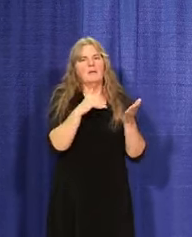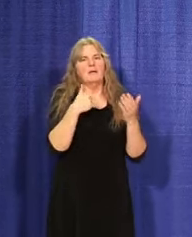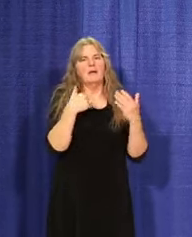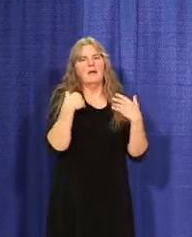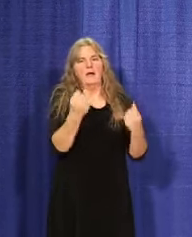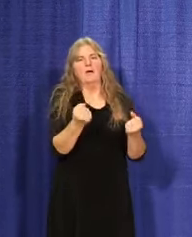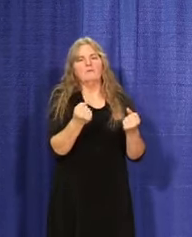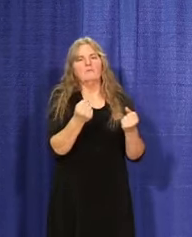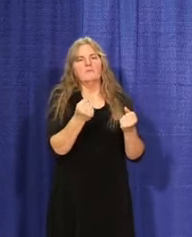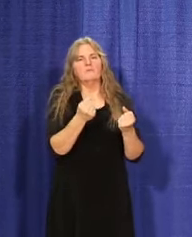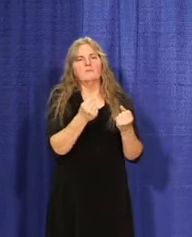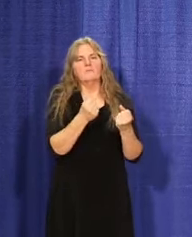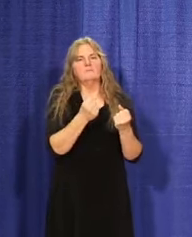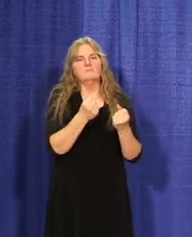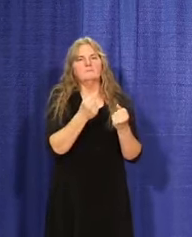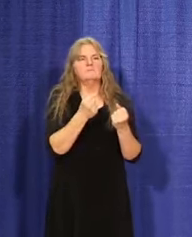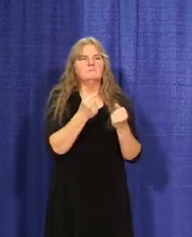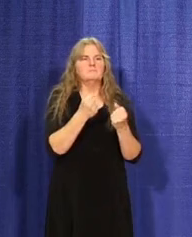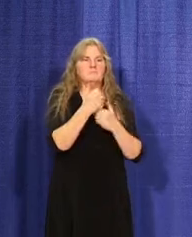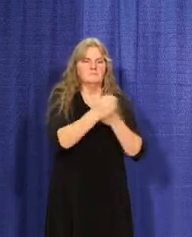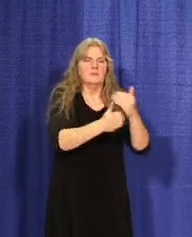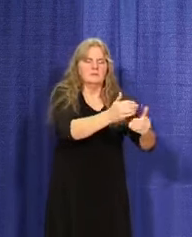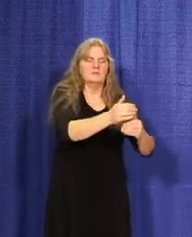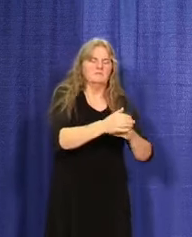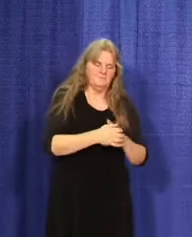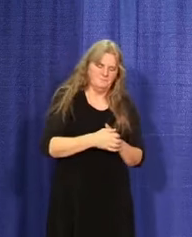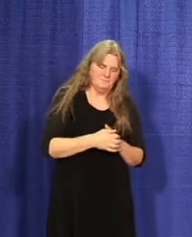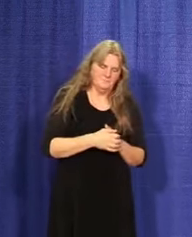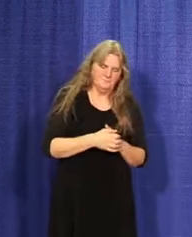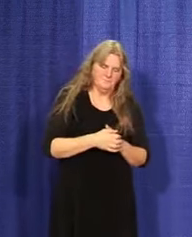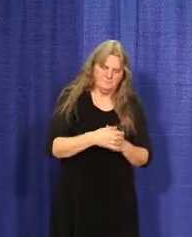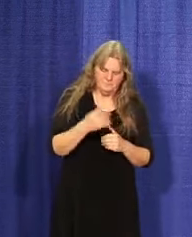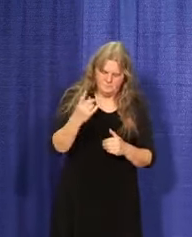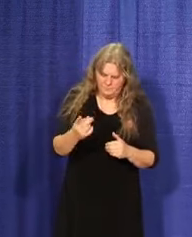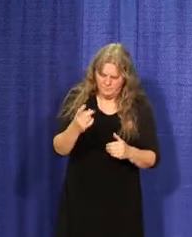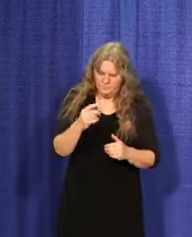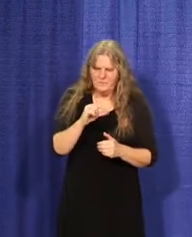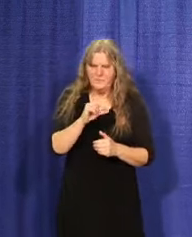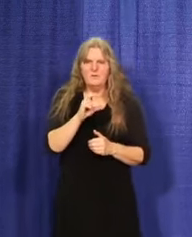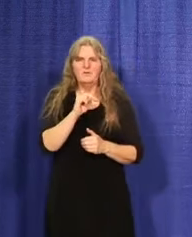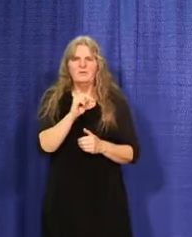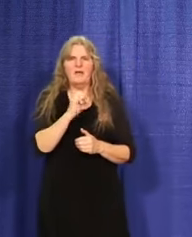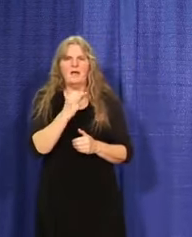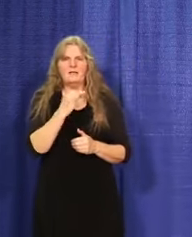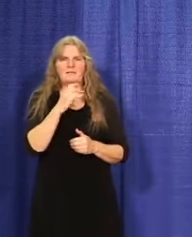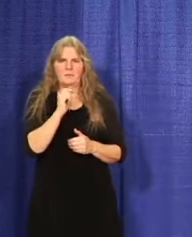Reporter: Thanks. So just noting that the Jean experts machine is so sensitive,